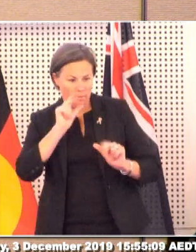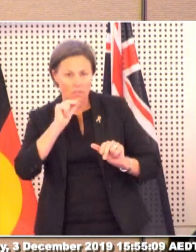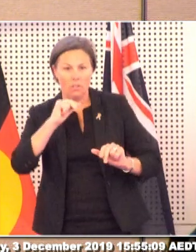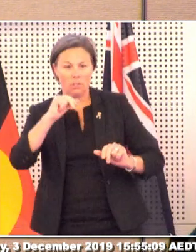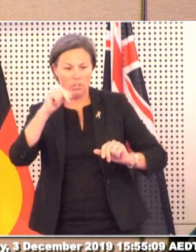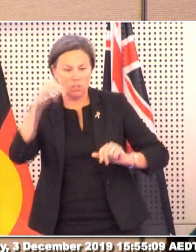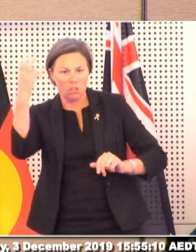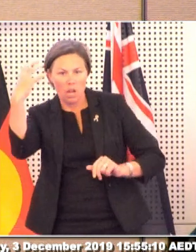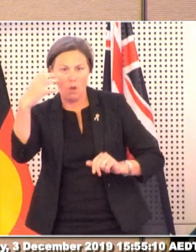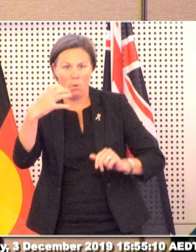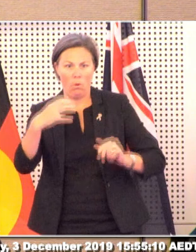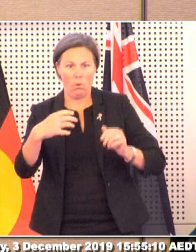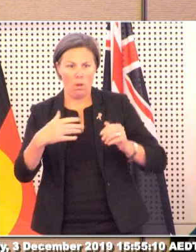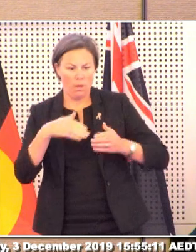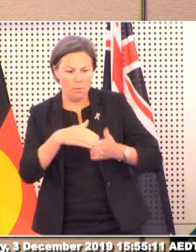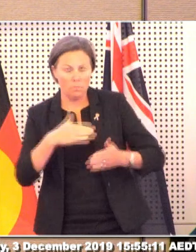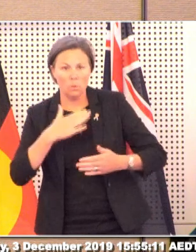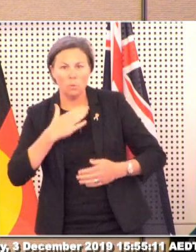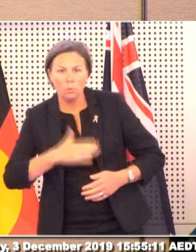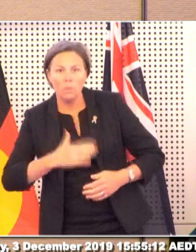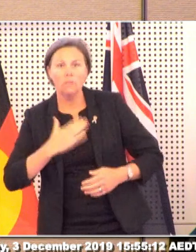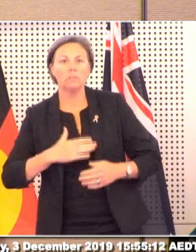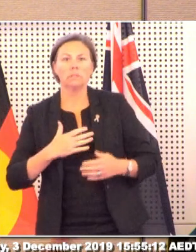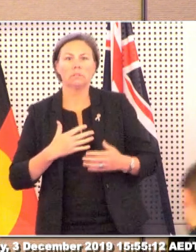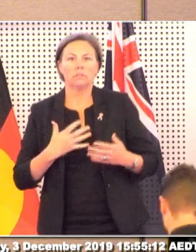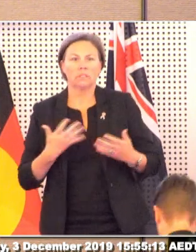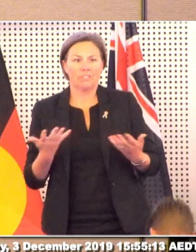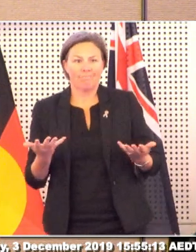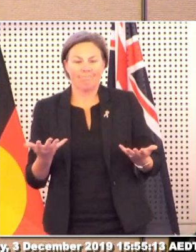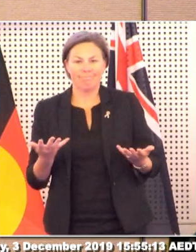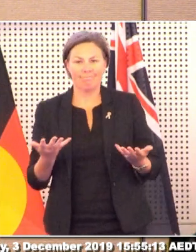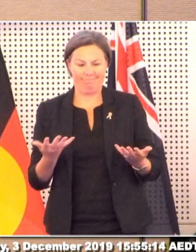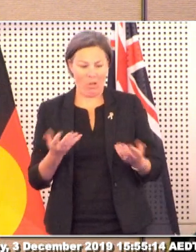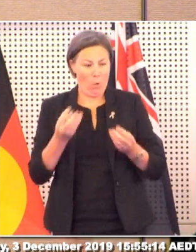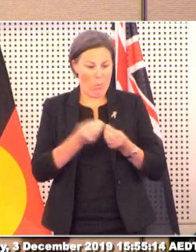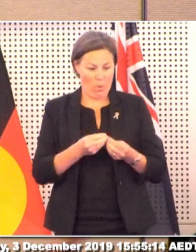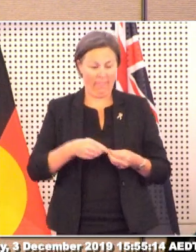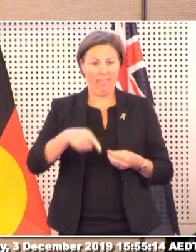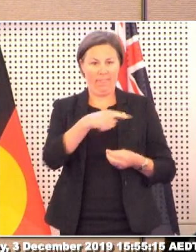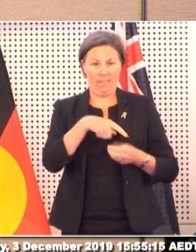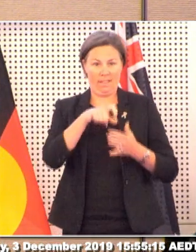and, you know, it can’t possibly be comforting for them to have some stranger coming into their house.